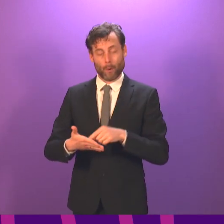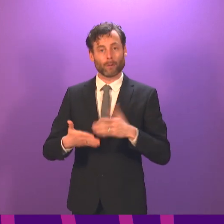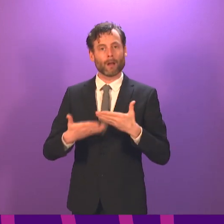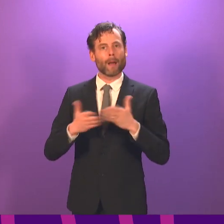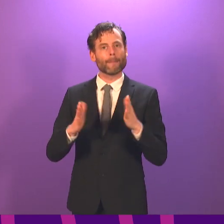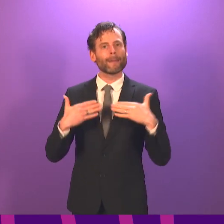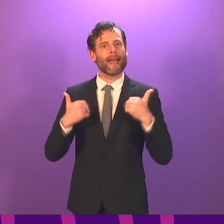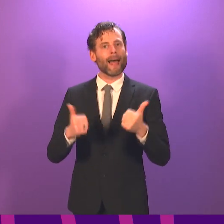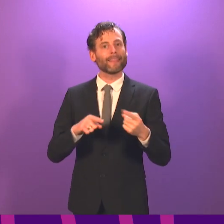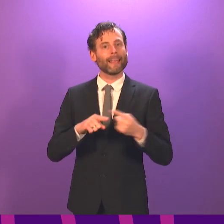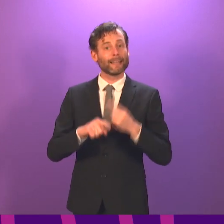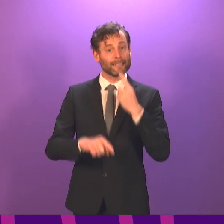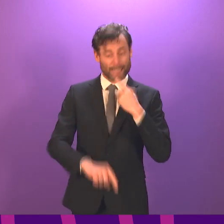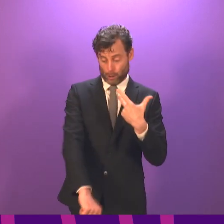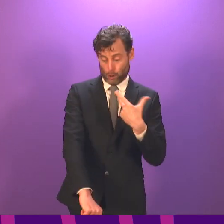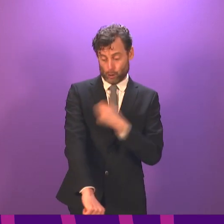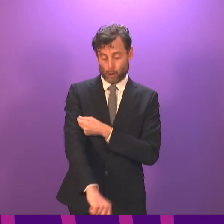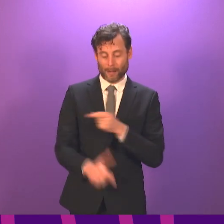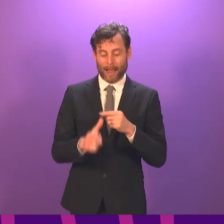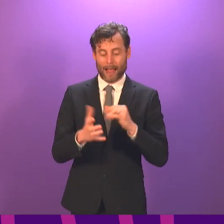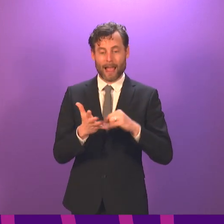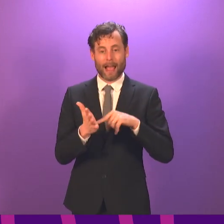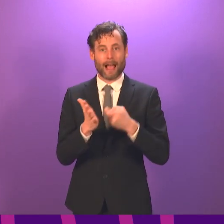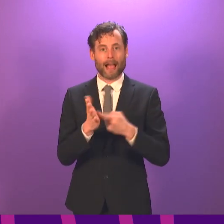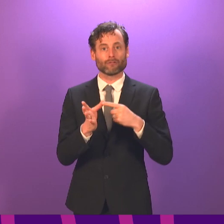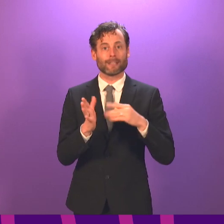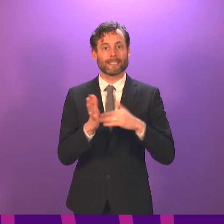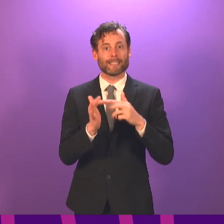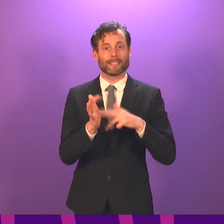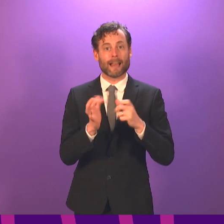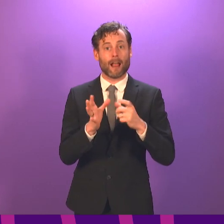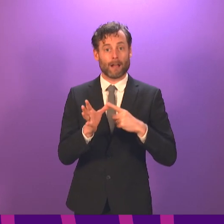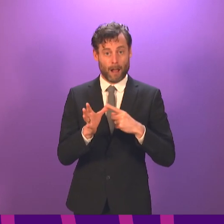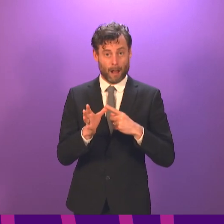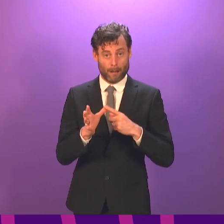that a first dose of the Oxford-AstraZeneca vaccine reduces the chance of needing hospital